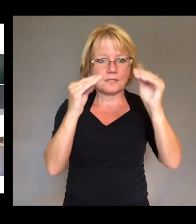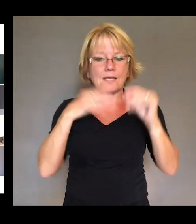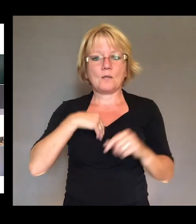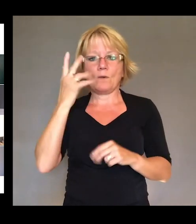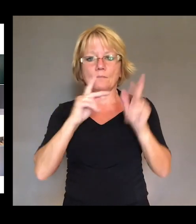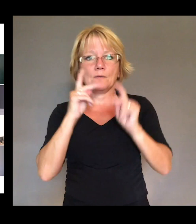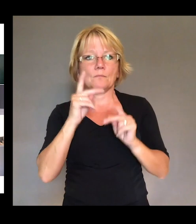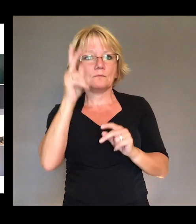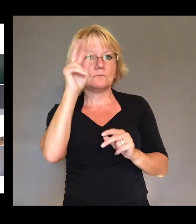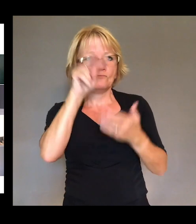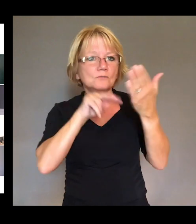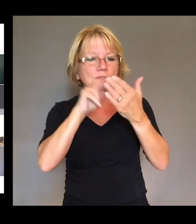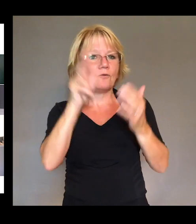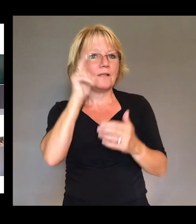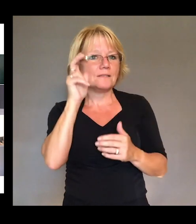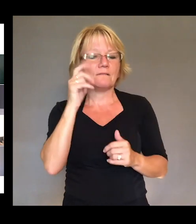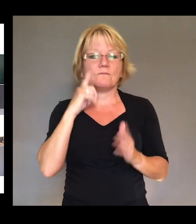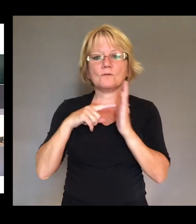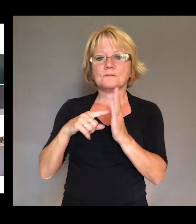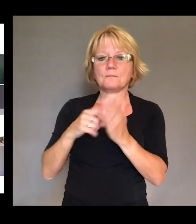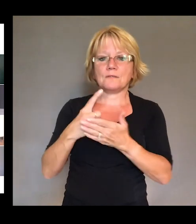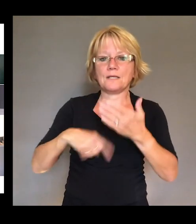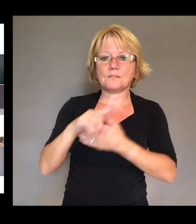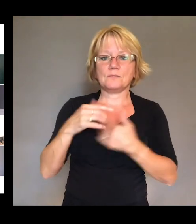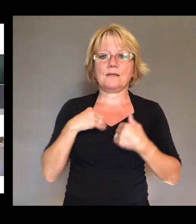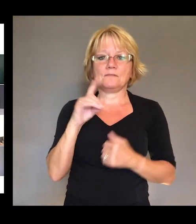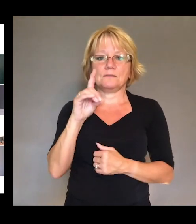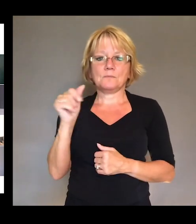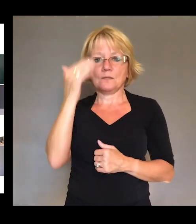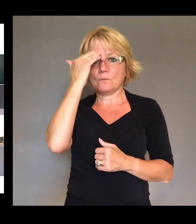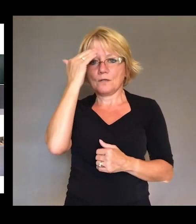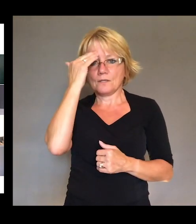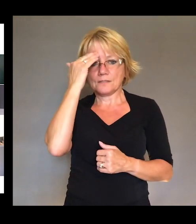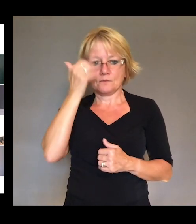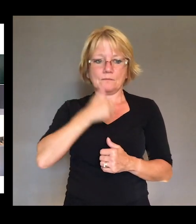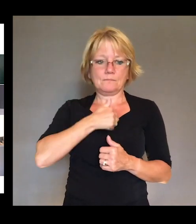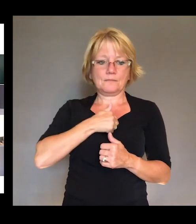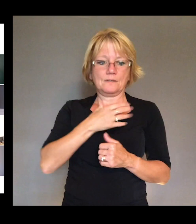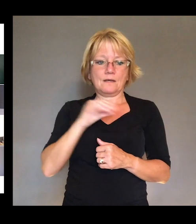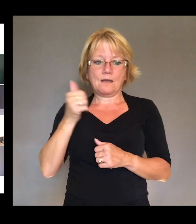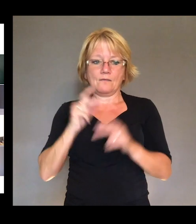and white people are only there to listen. Like for example, next week we're doing like disability awareness where myself